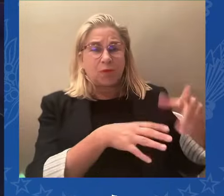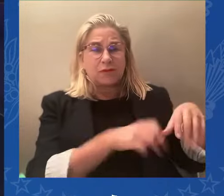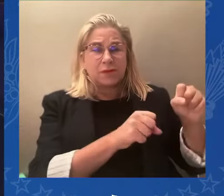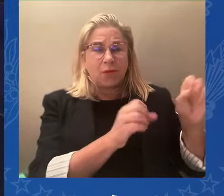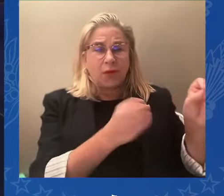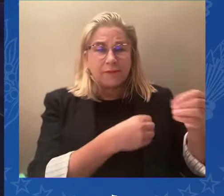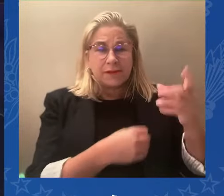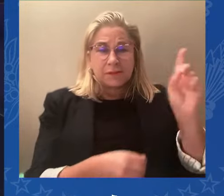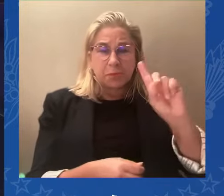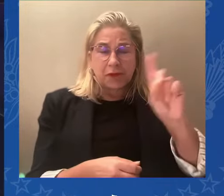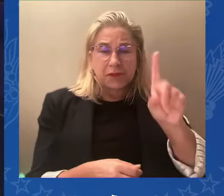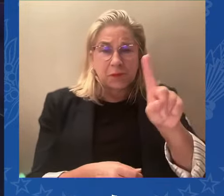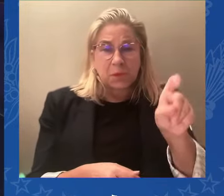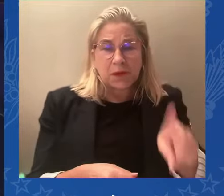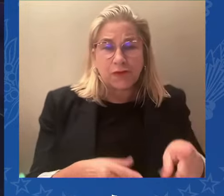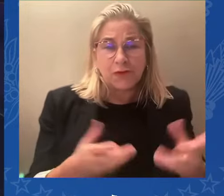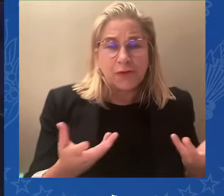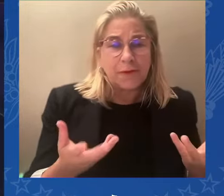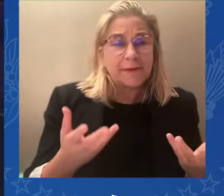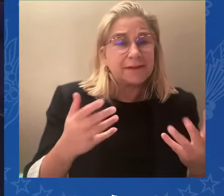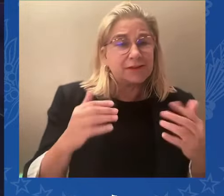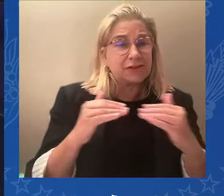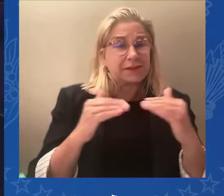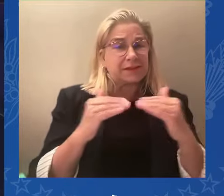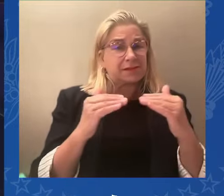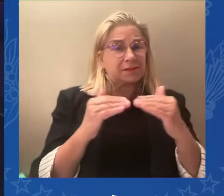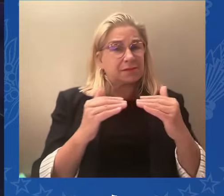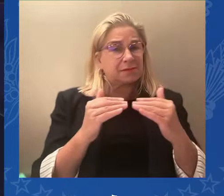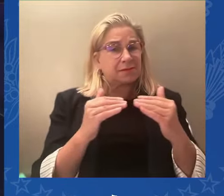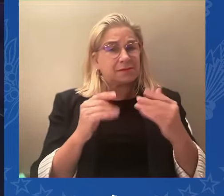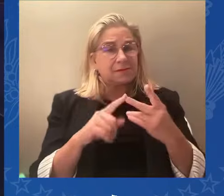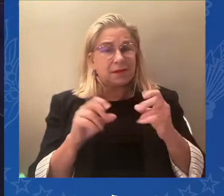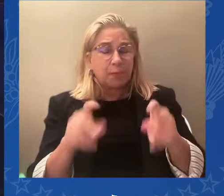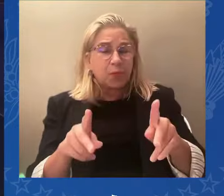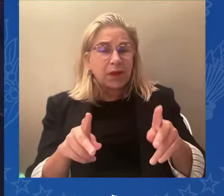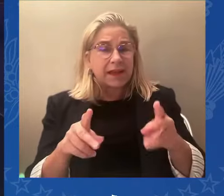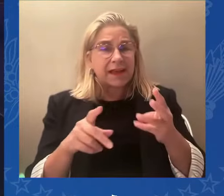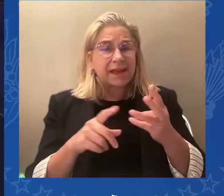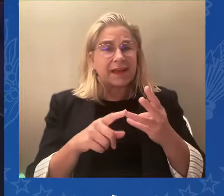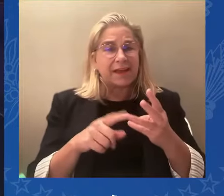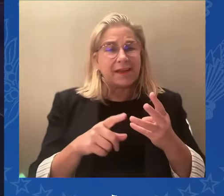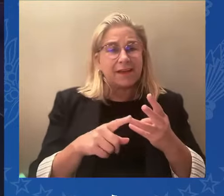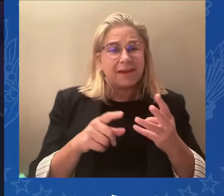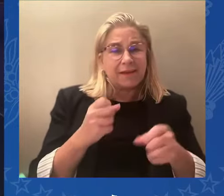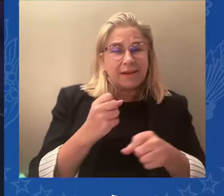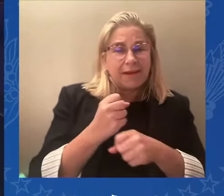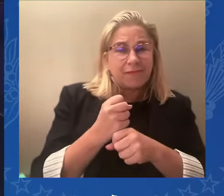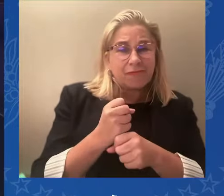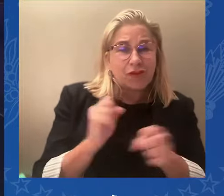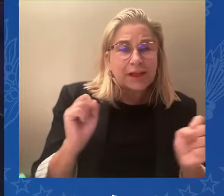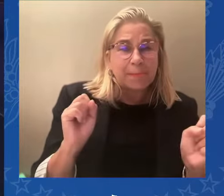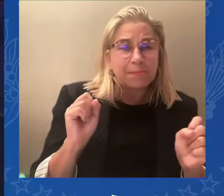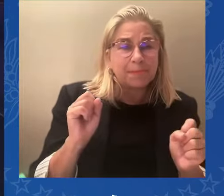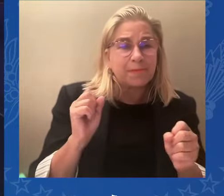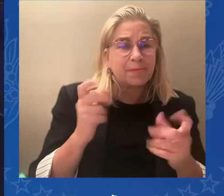But Kamala and I made a commitment to you to prove that democracy is the way, to reject the zero-sum view of America